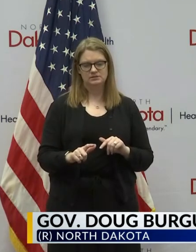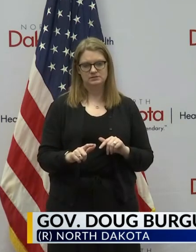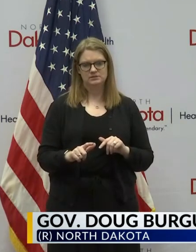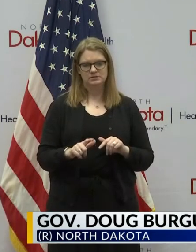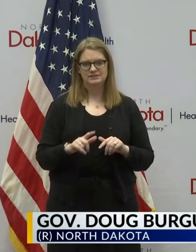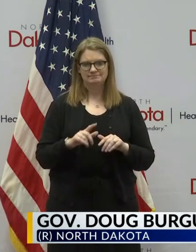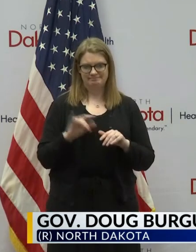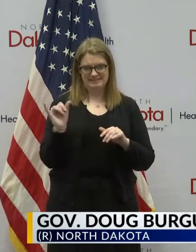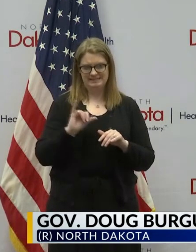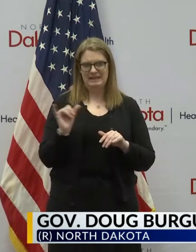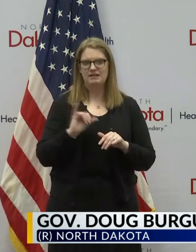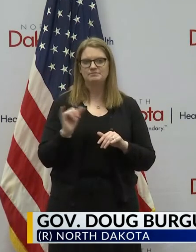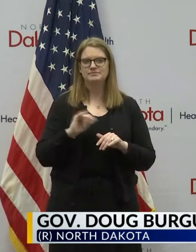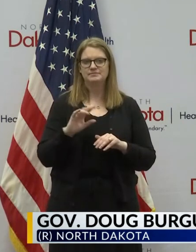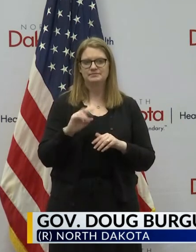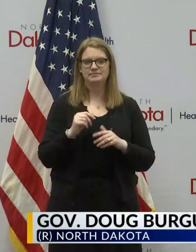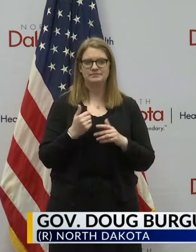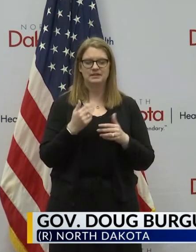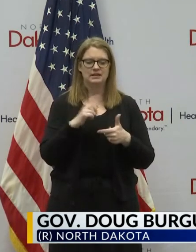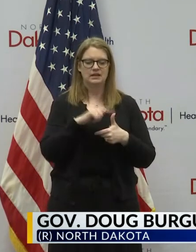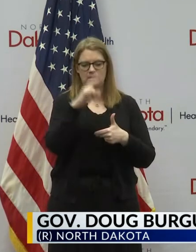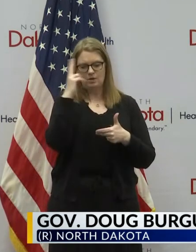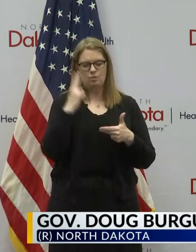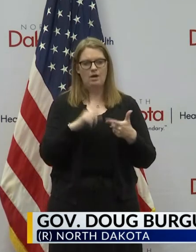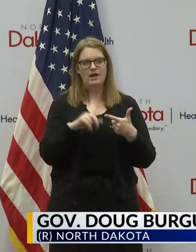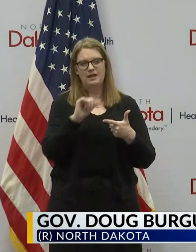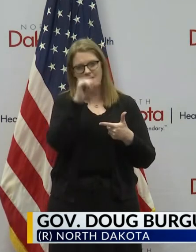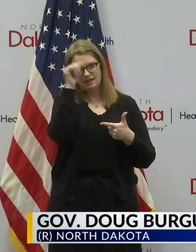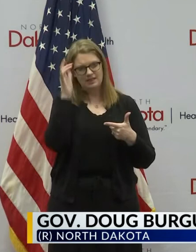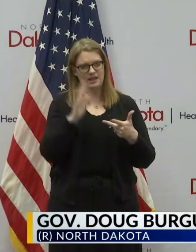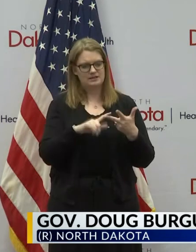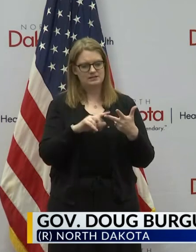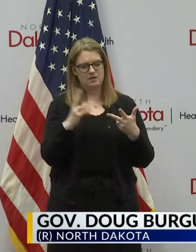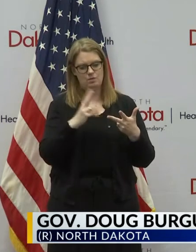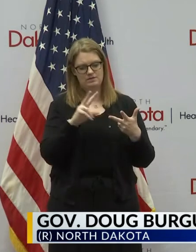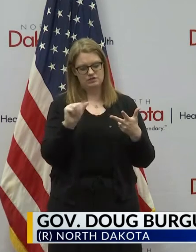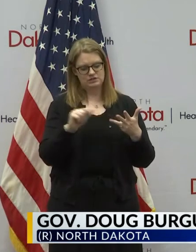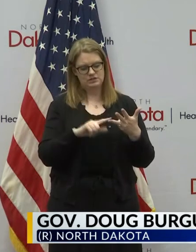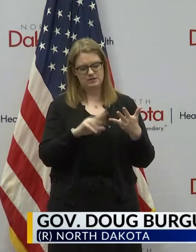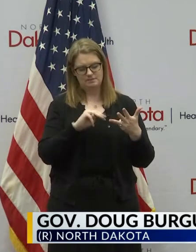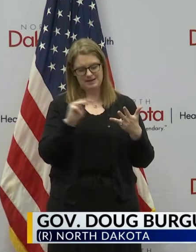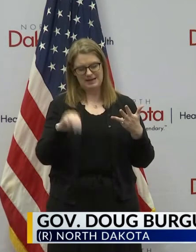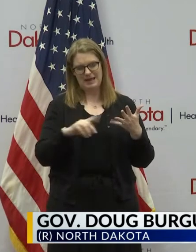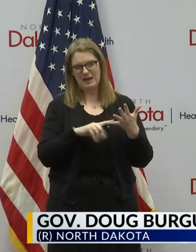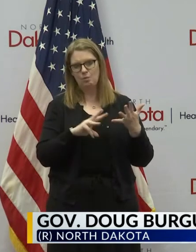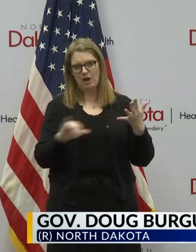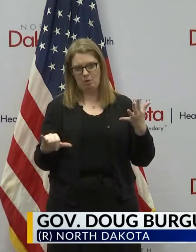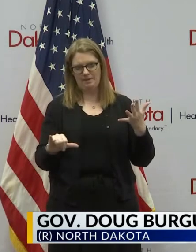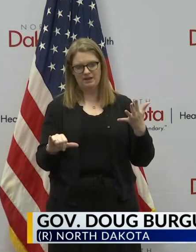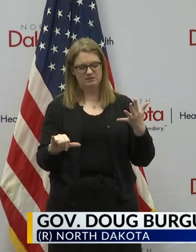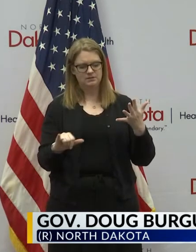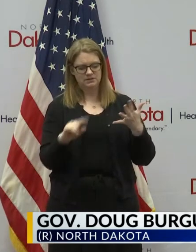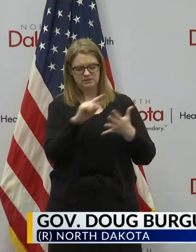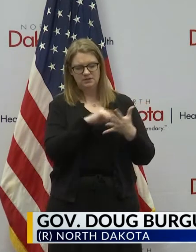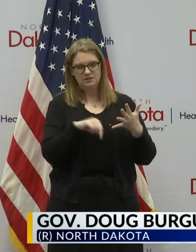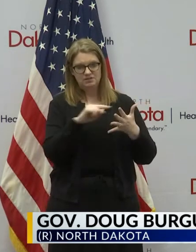WE DROPPED DOWN TO SIXTH LOW REST FROM FIFTH. WE REMAIN IN THAT SPOT TODAY.